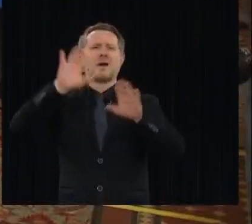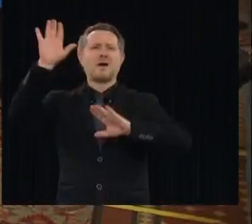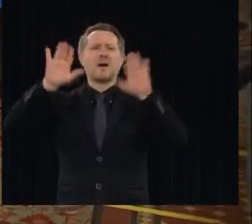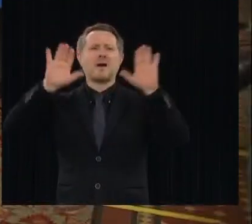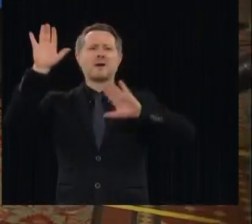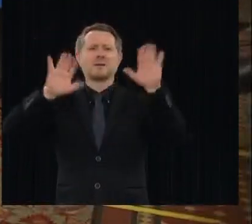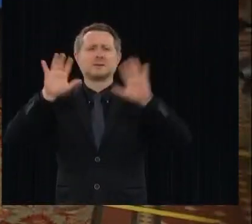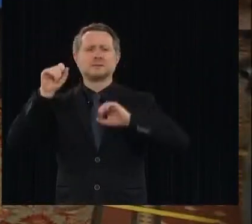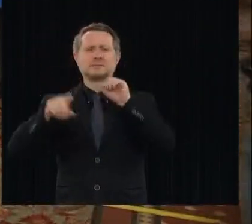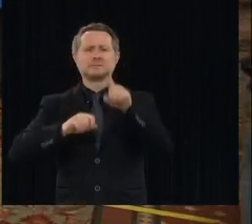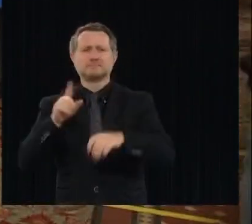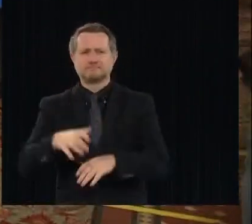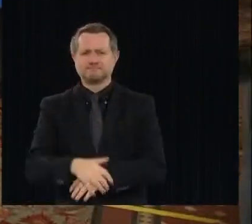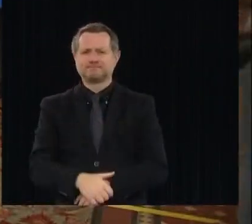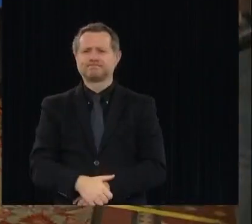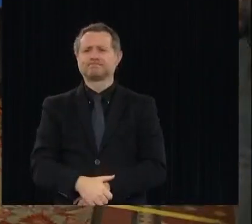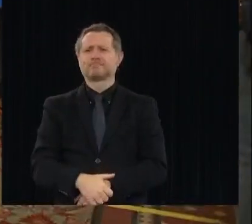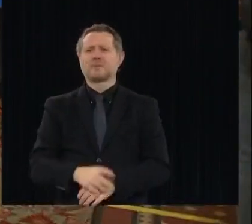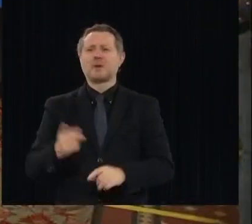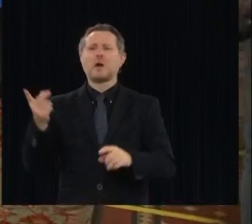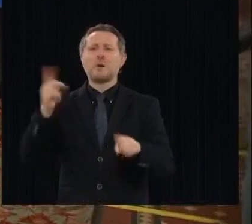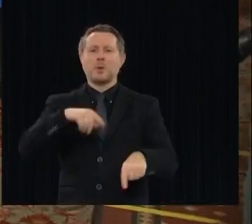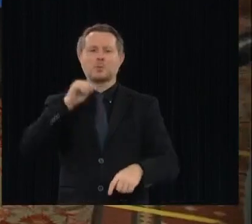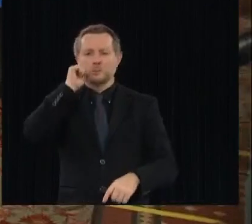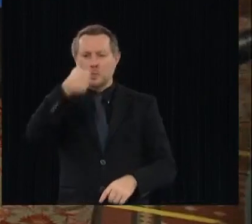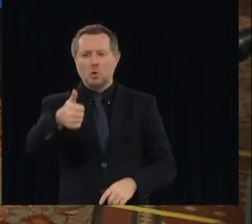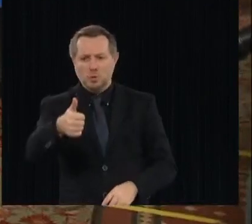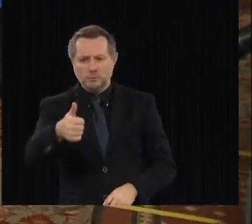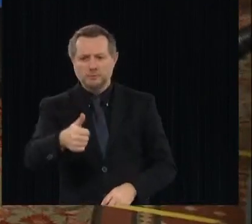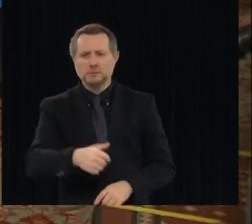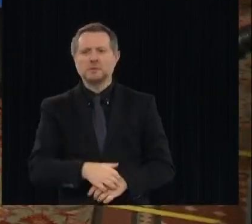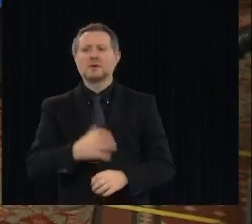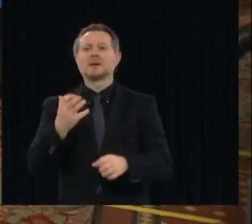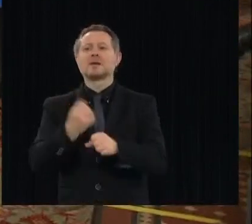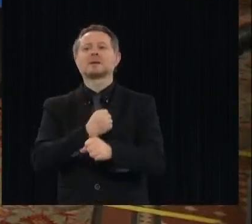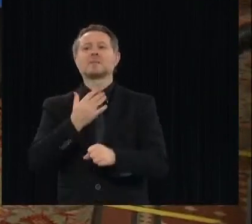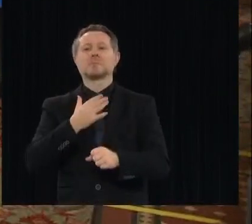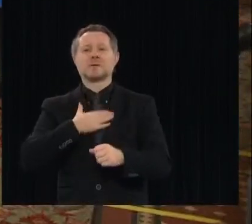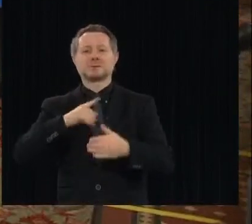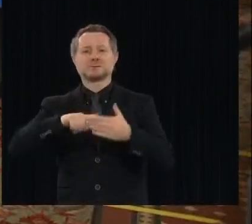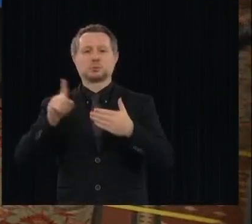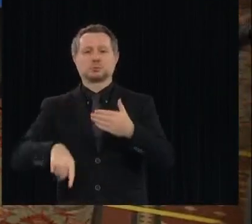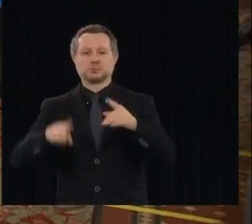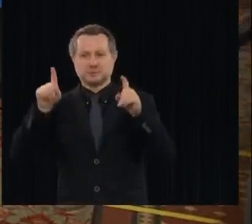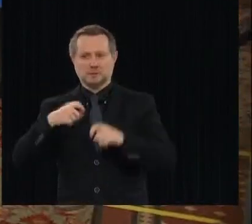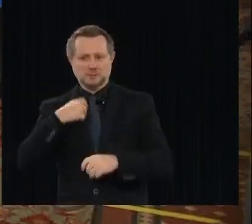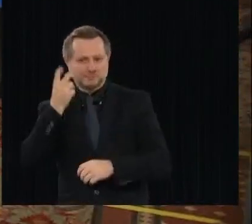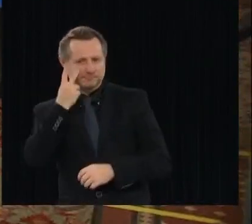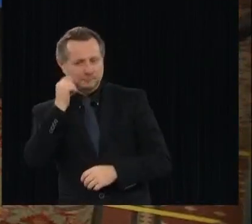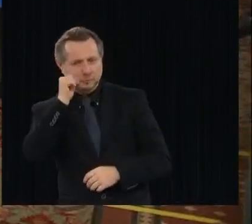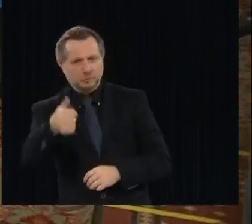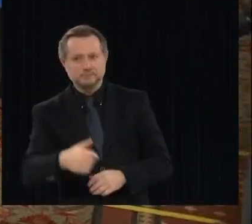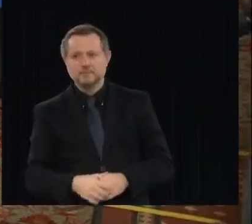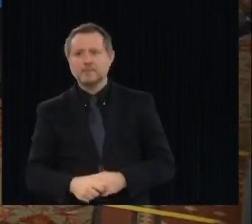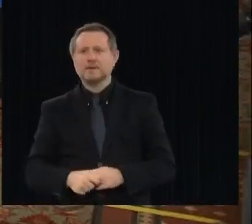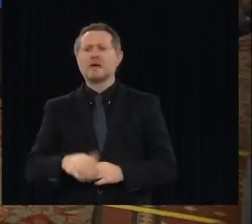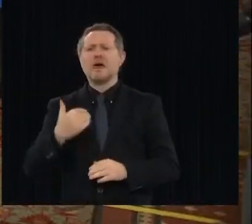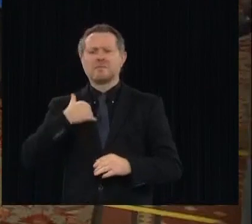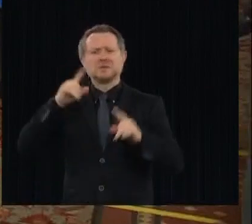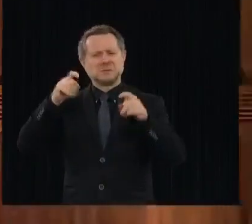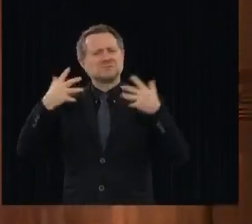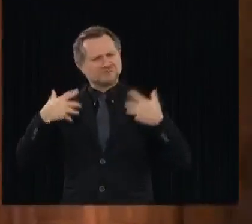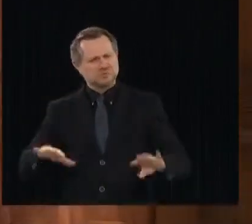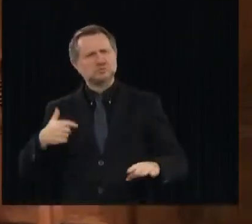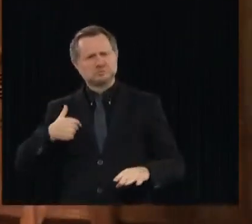SHE'S STILL HERE.